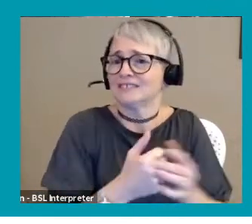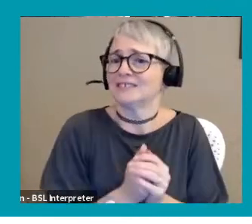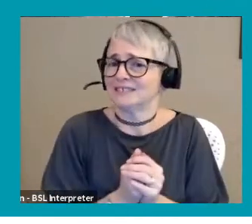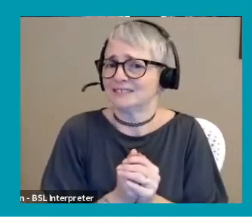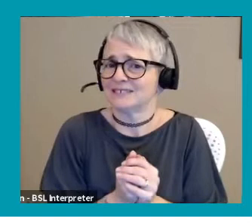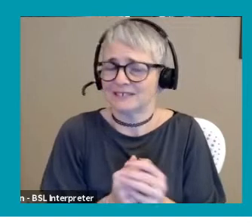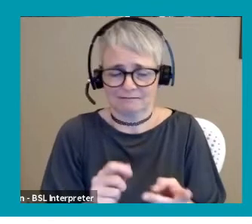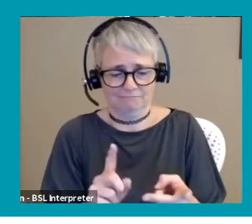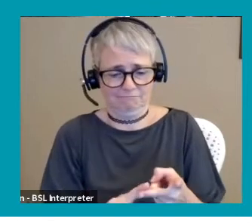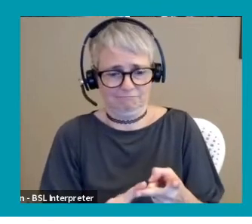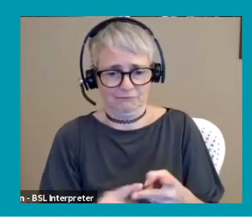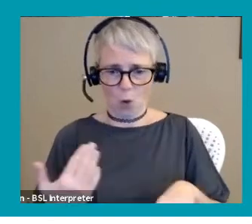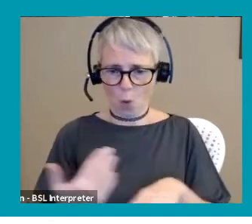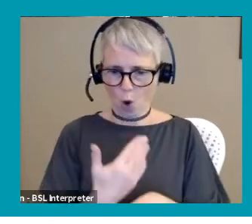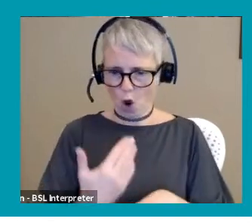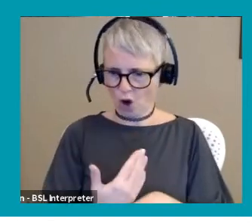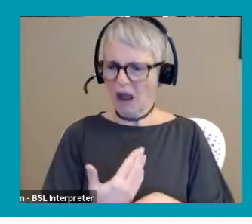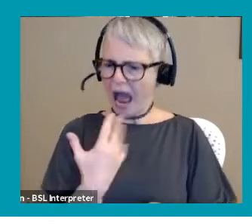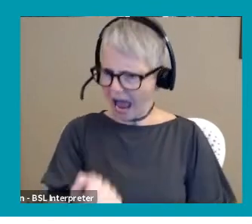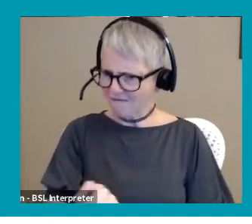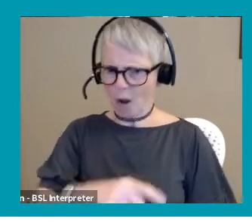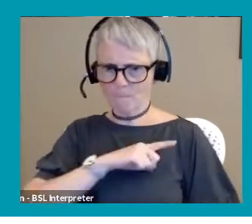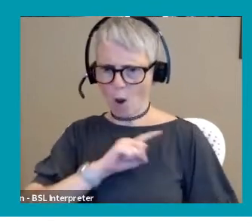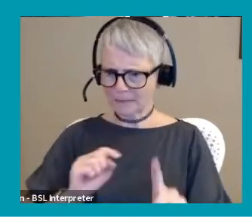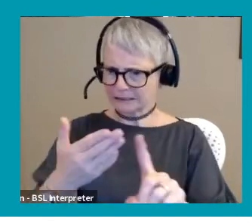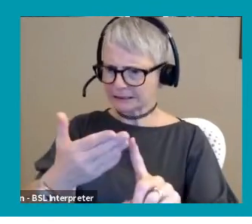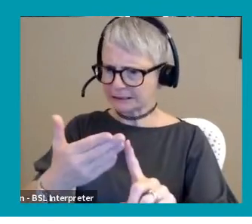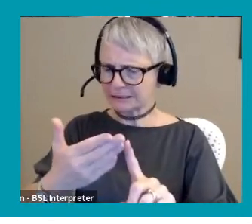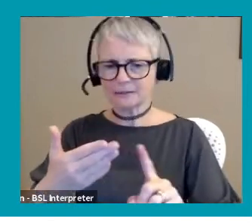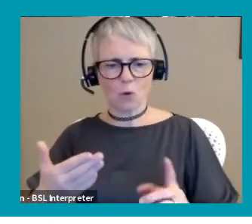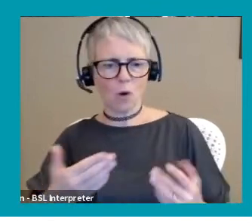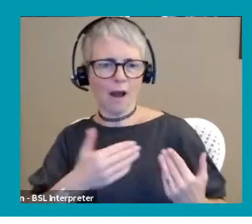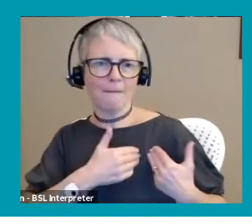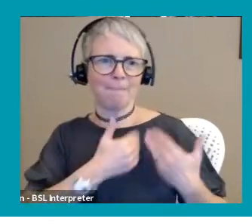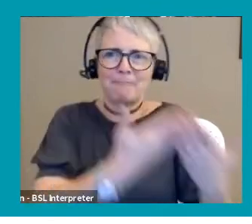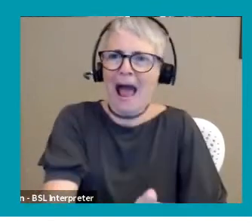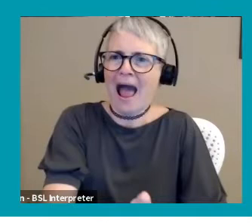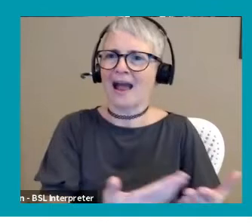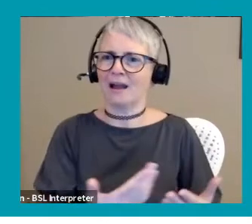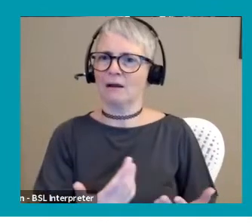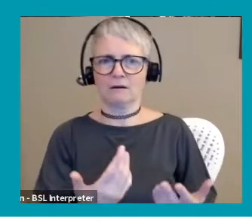Doing work that feels more meaningful and purposeful and giving back to others.